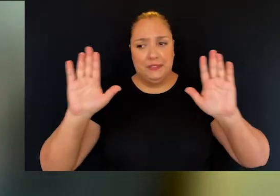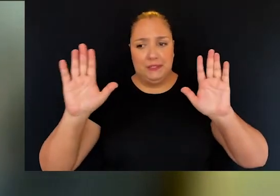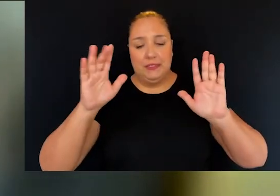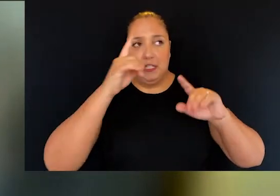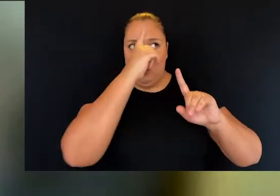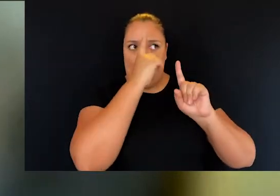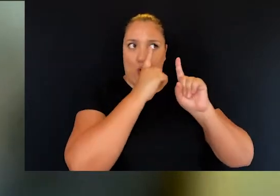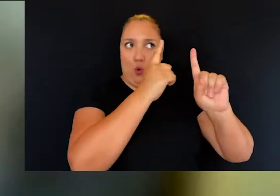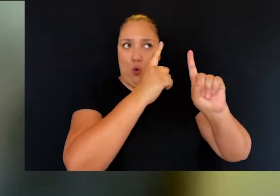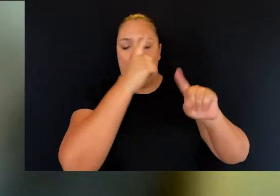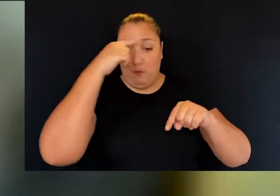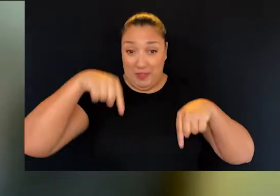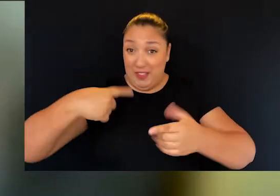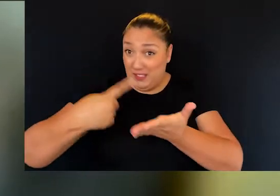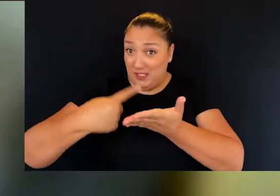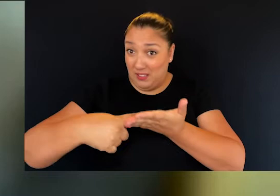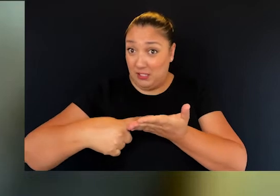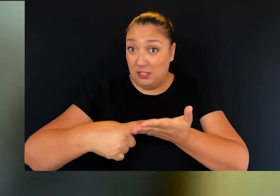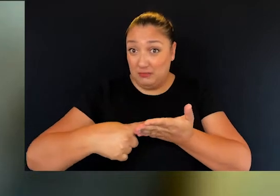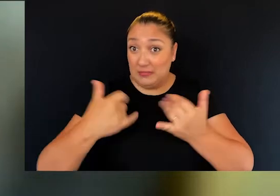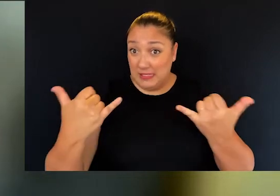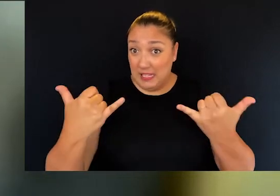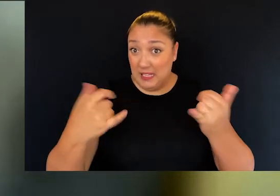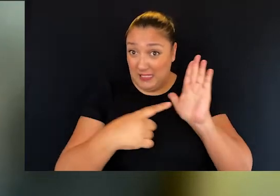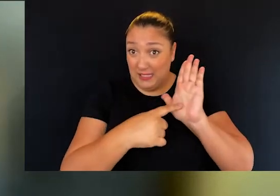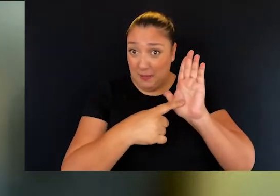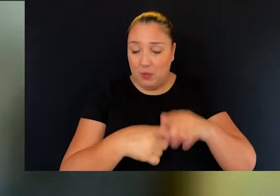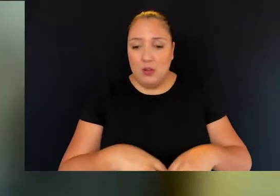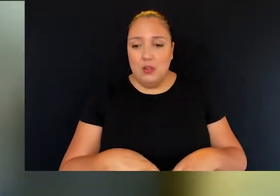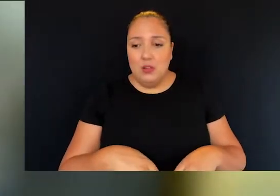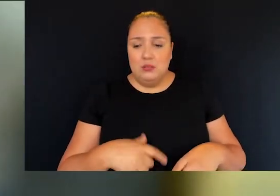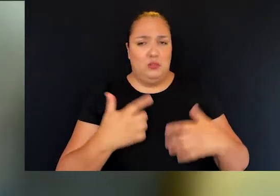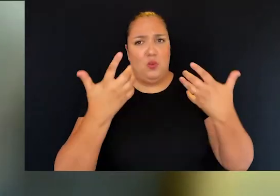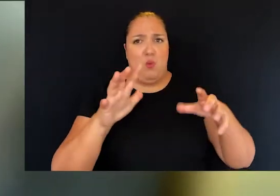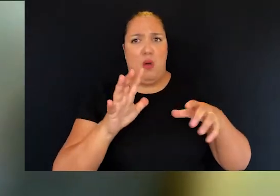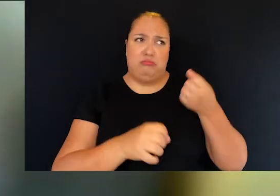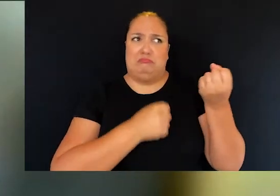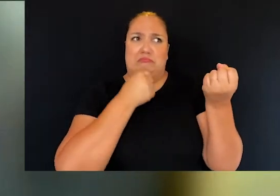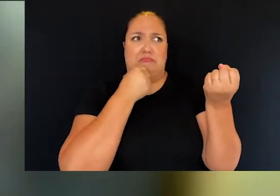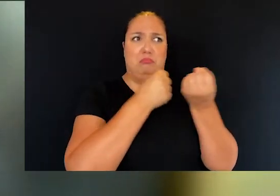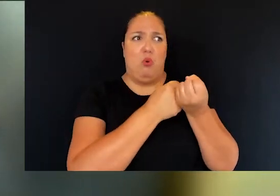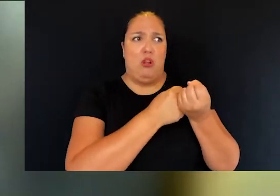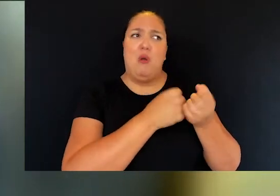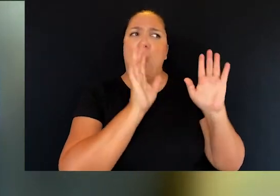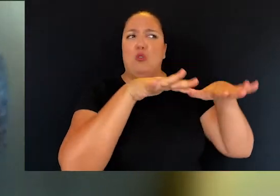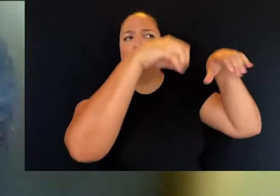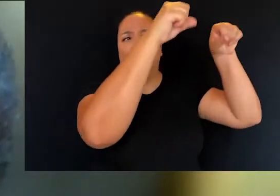for example, the goal is not to support canceling people. We don't want to cancel Lizzo.